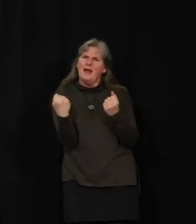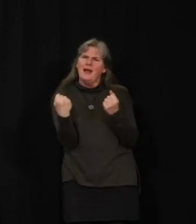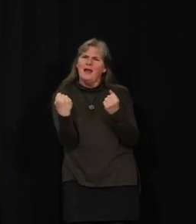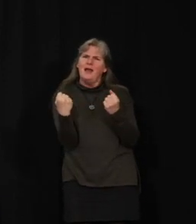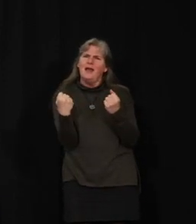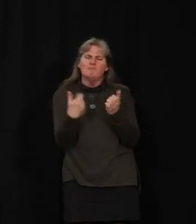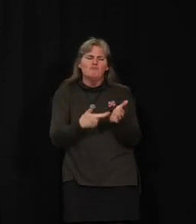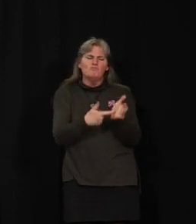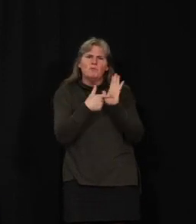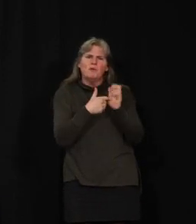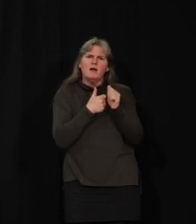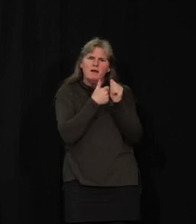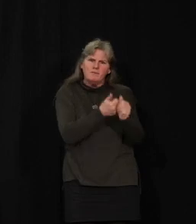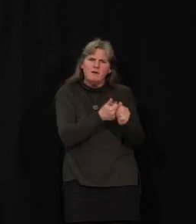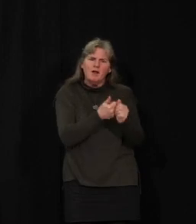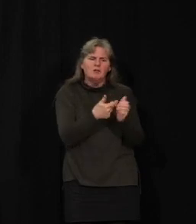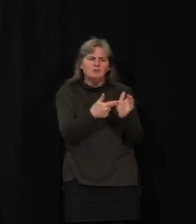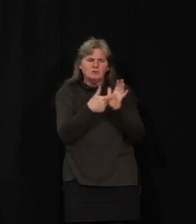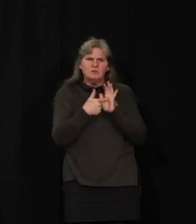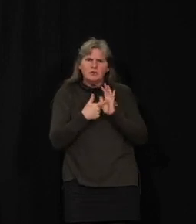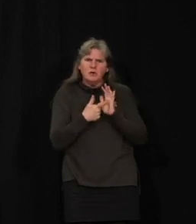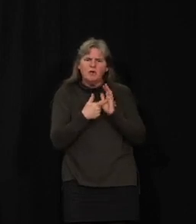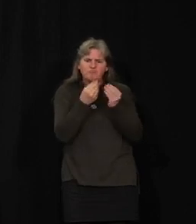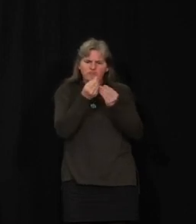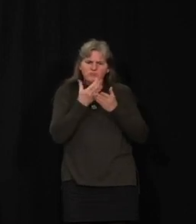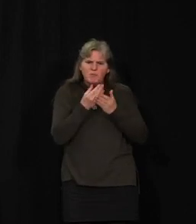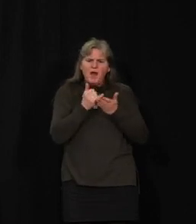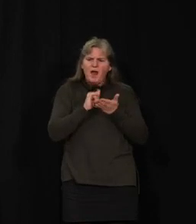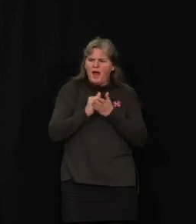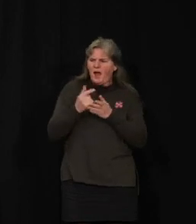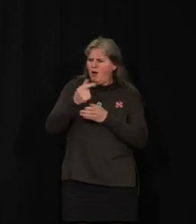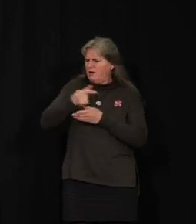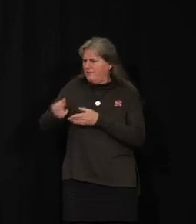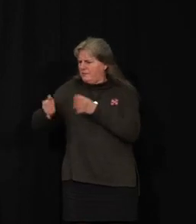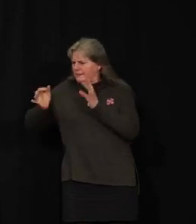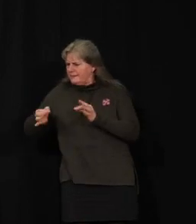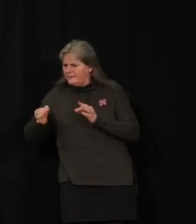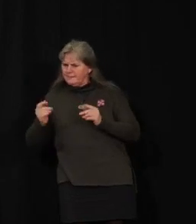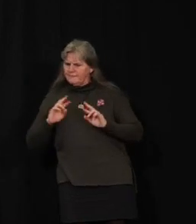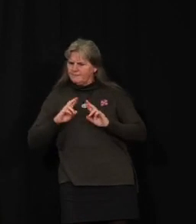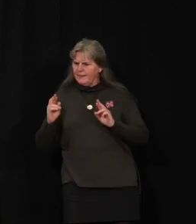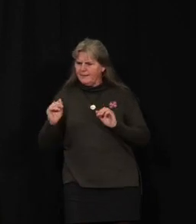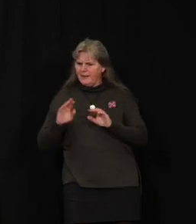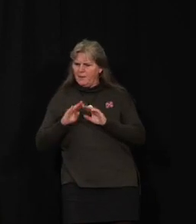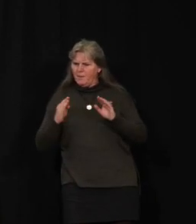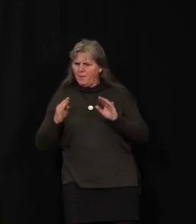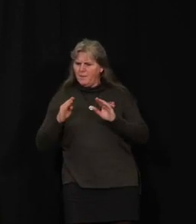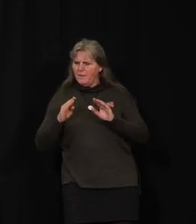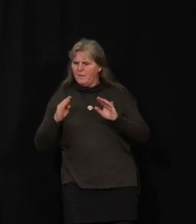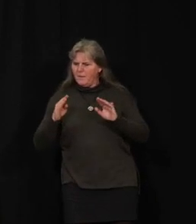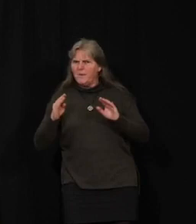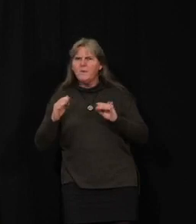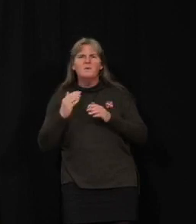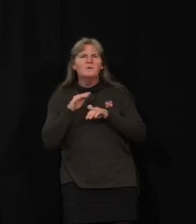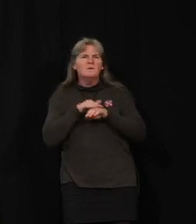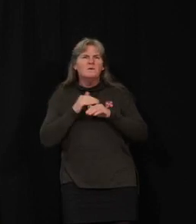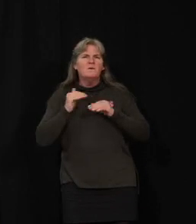will inform our government's decisions on readiness for the gradual lifting of restrictions back as well as the possible ned